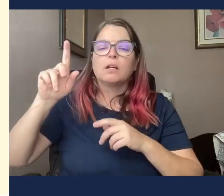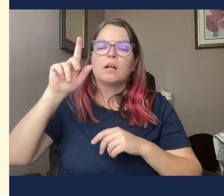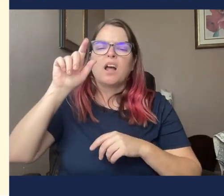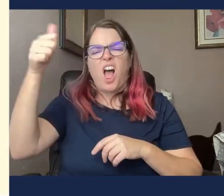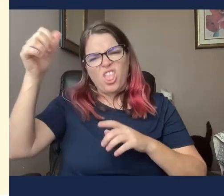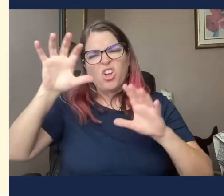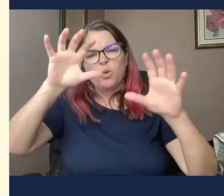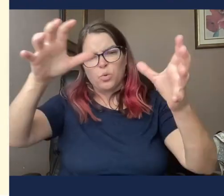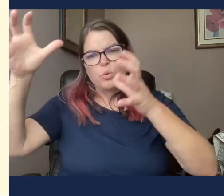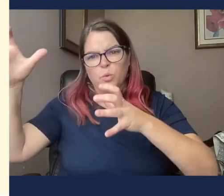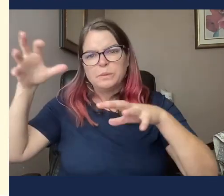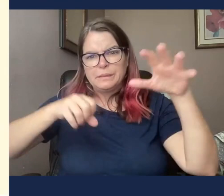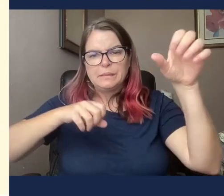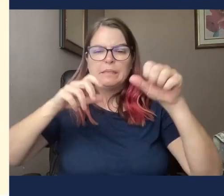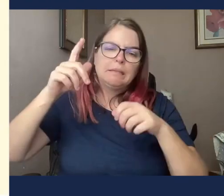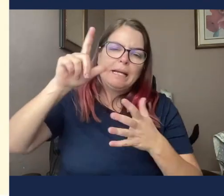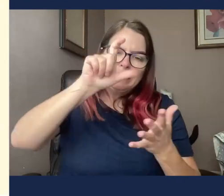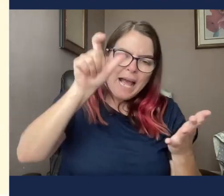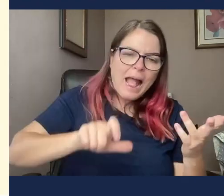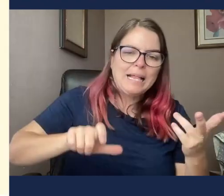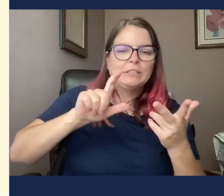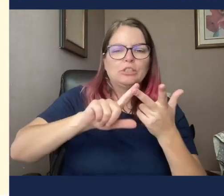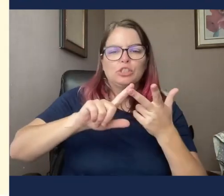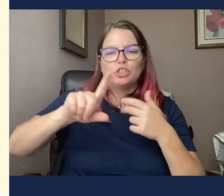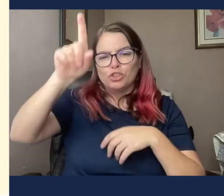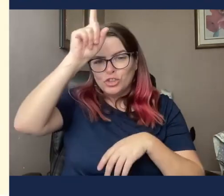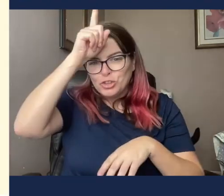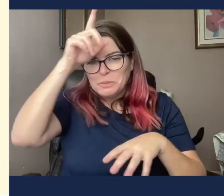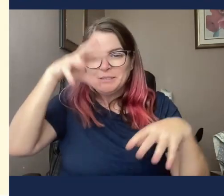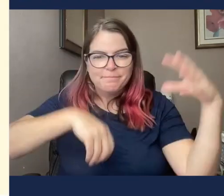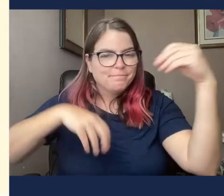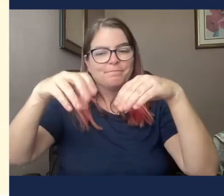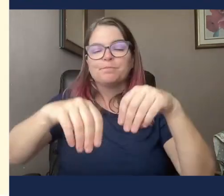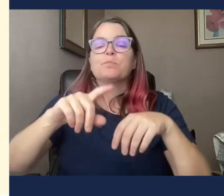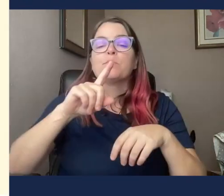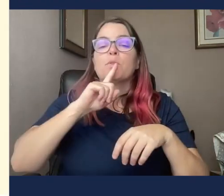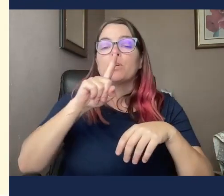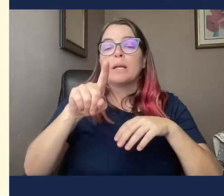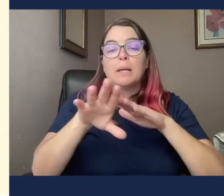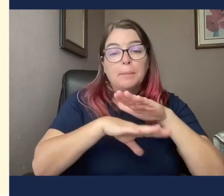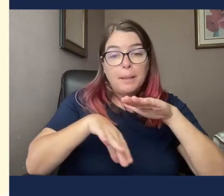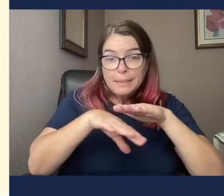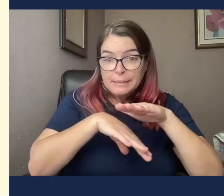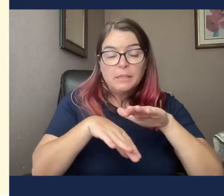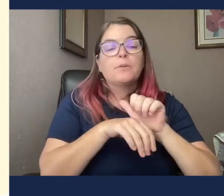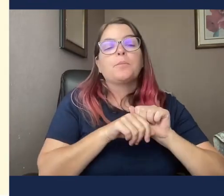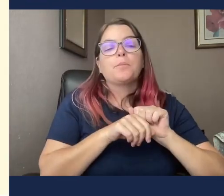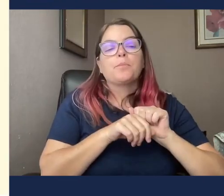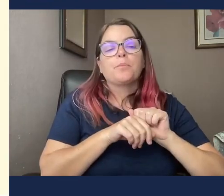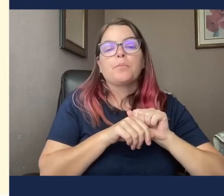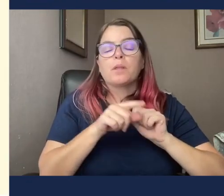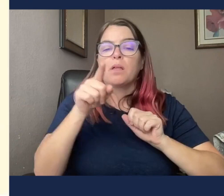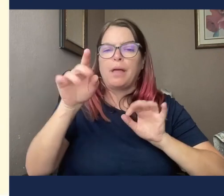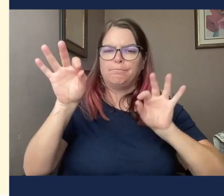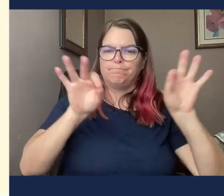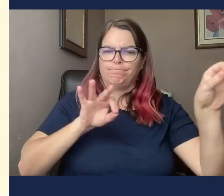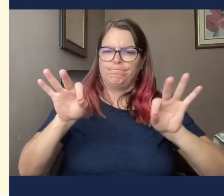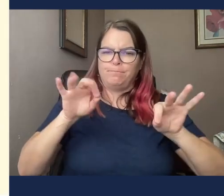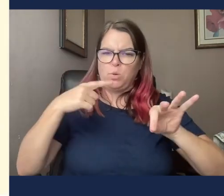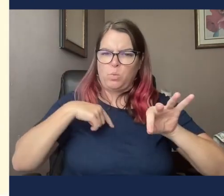of people on it. Never been charged but that are being watched. Surveillance of mosques. Racial profiling in